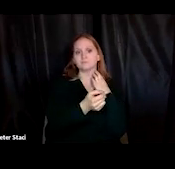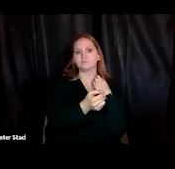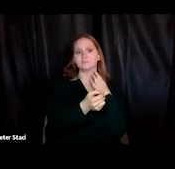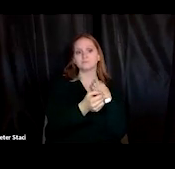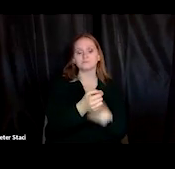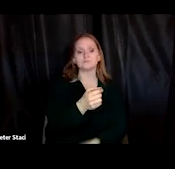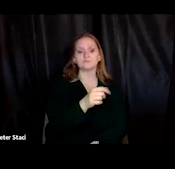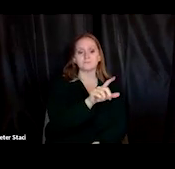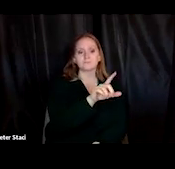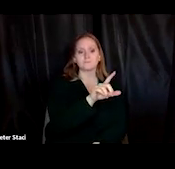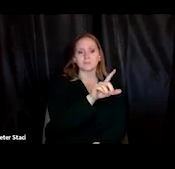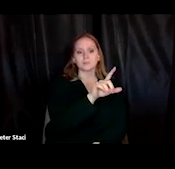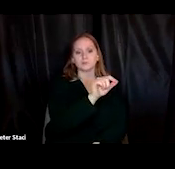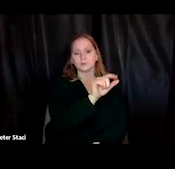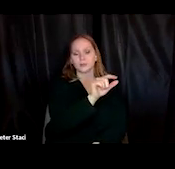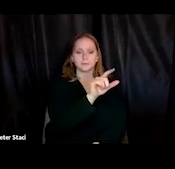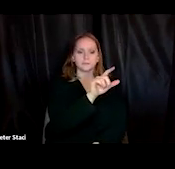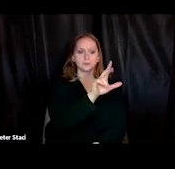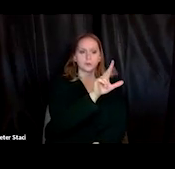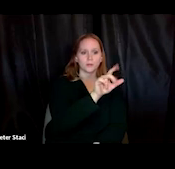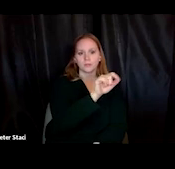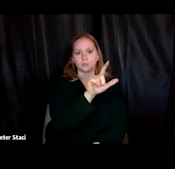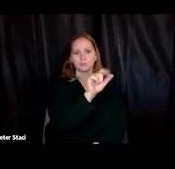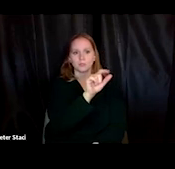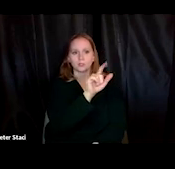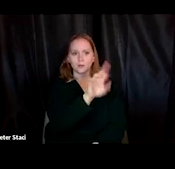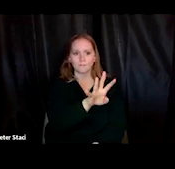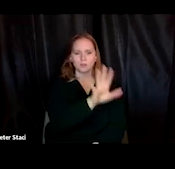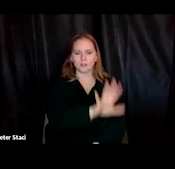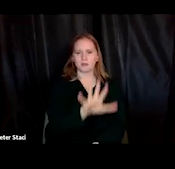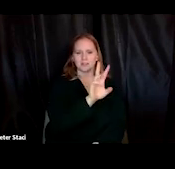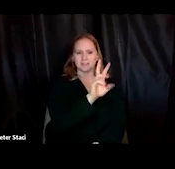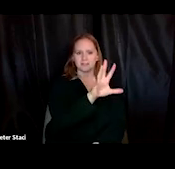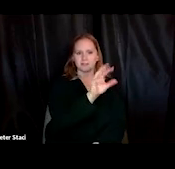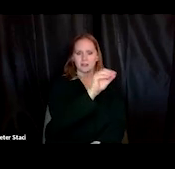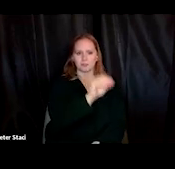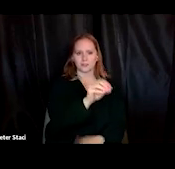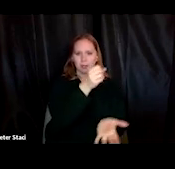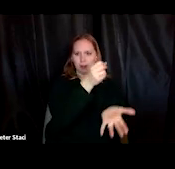Very similarly, a 65% approval rating nationwide. So, you know, compare that 65% approval rating